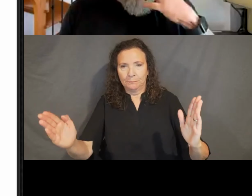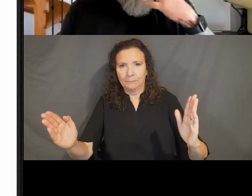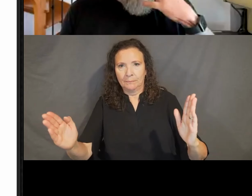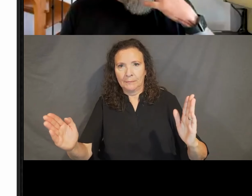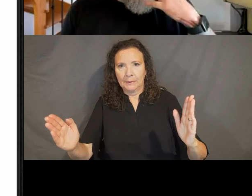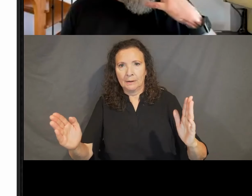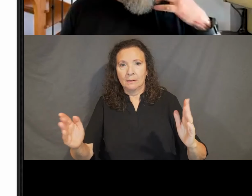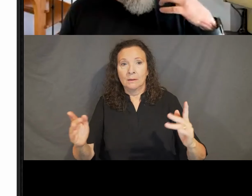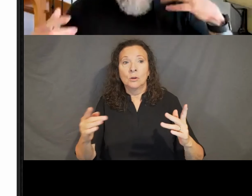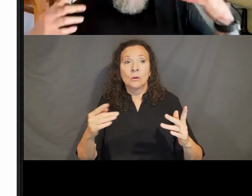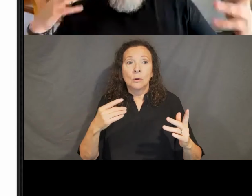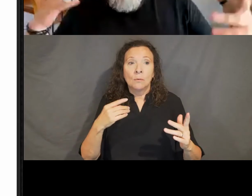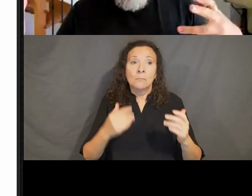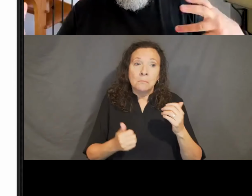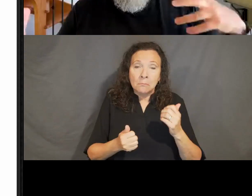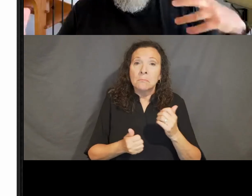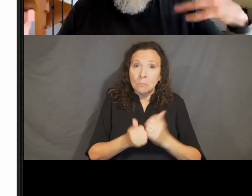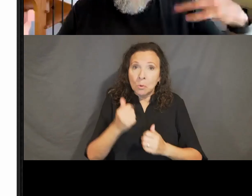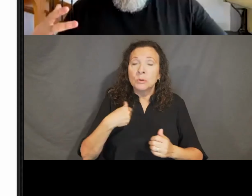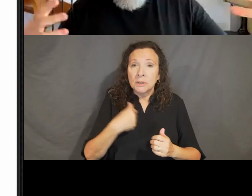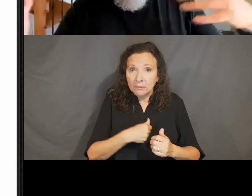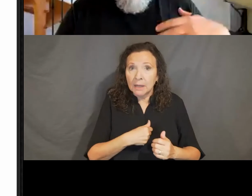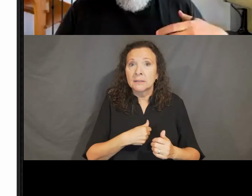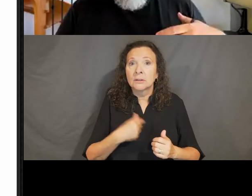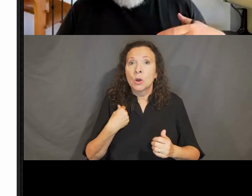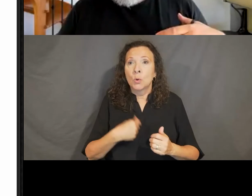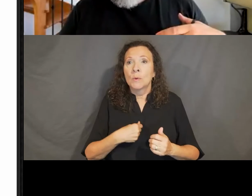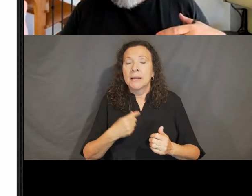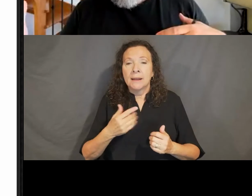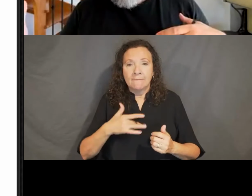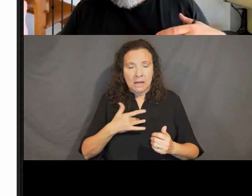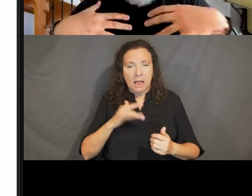We are very much seeing the audience as an extension of ourselves.